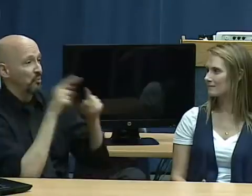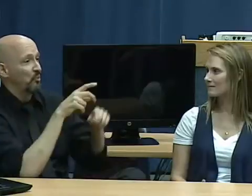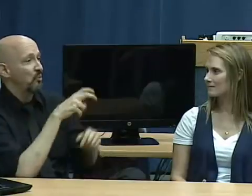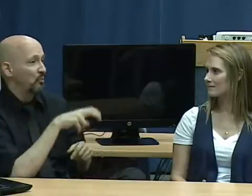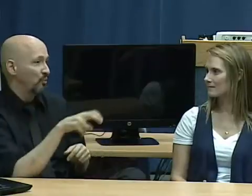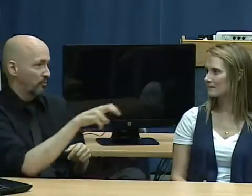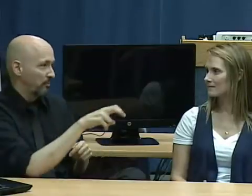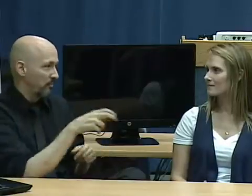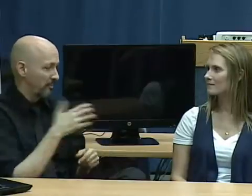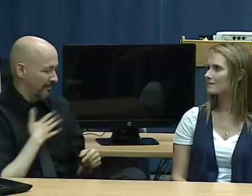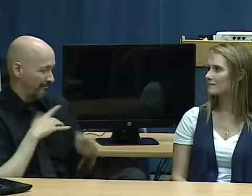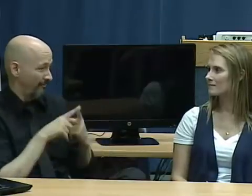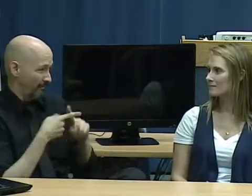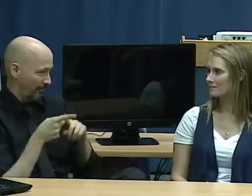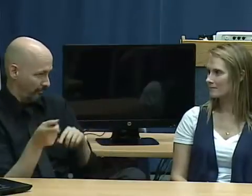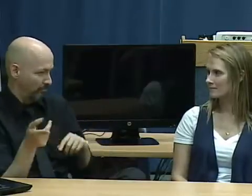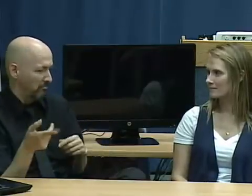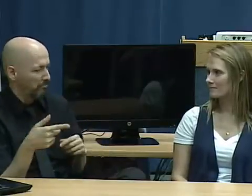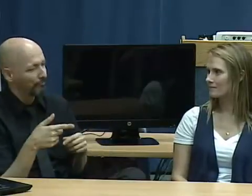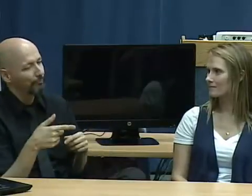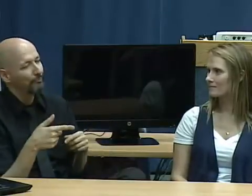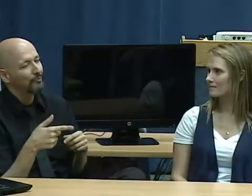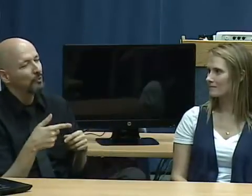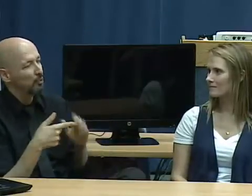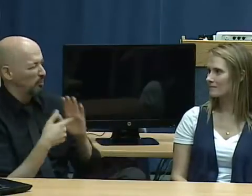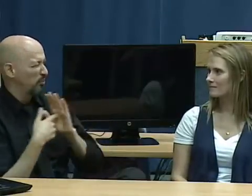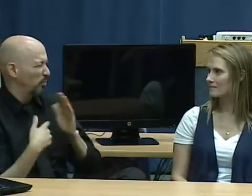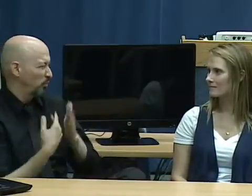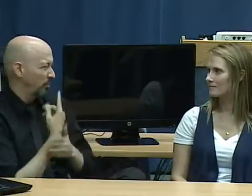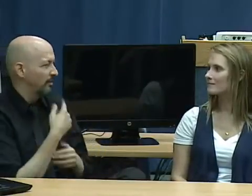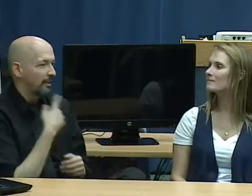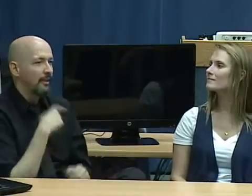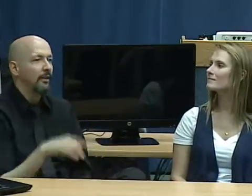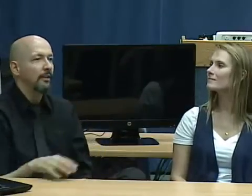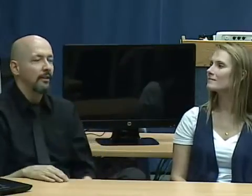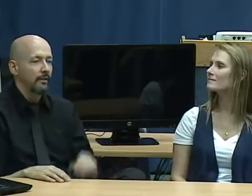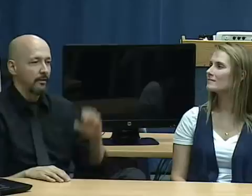Recently, we went on a trip to see my friend. My friend showed me a new one.